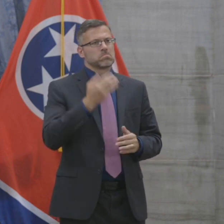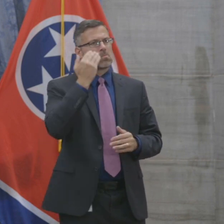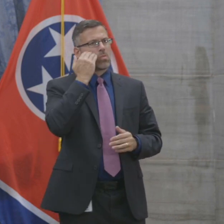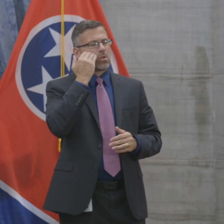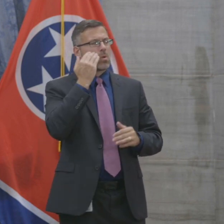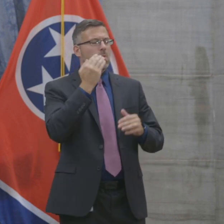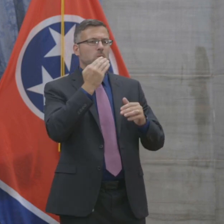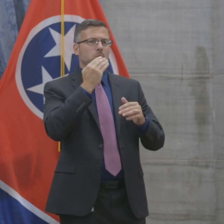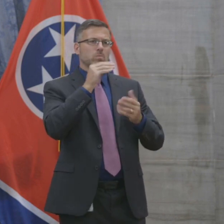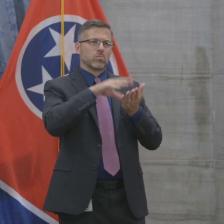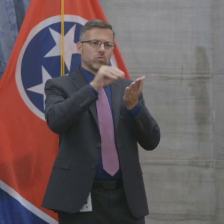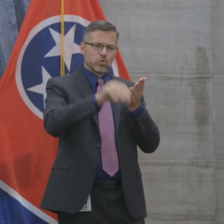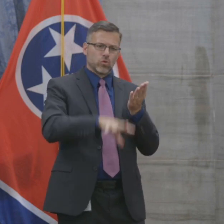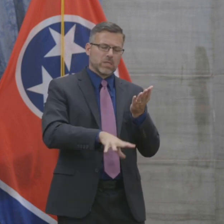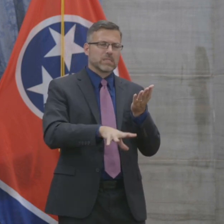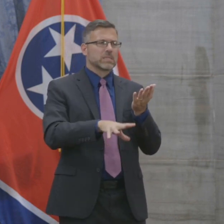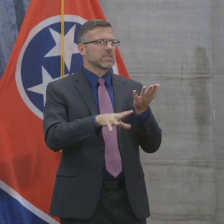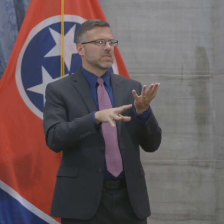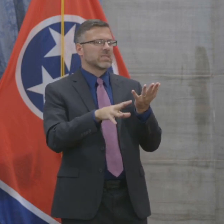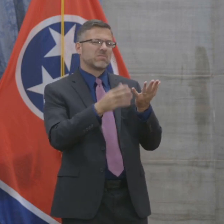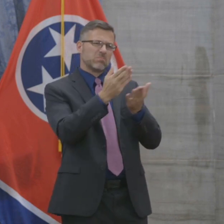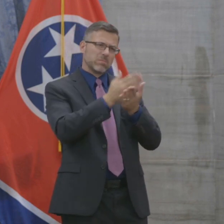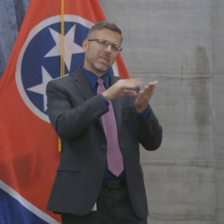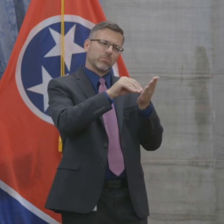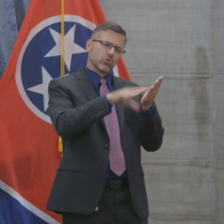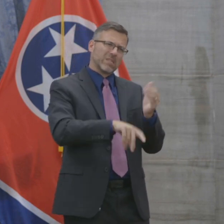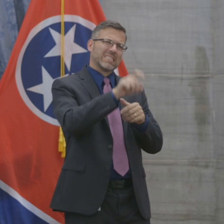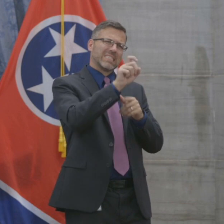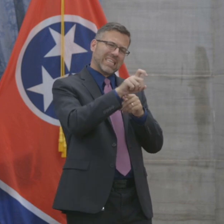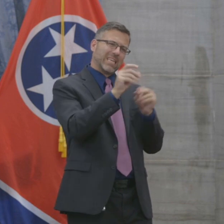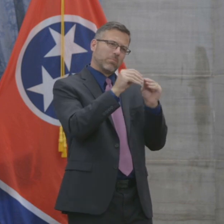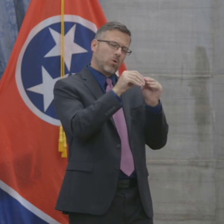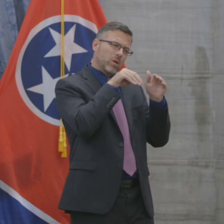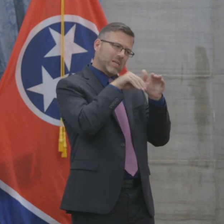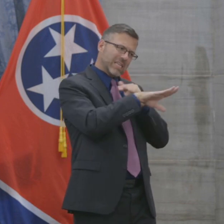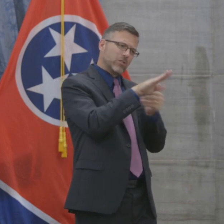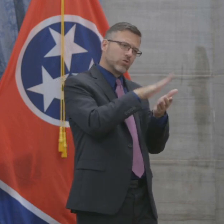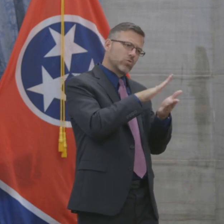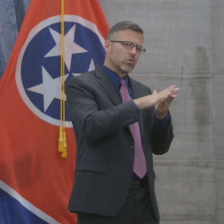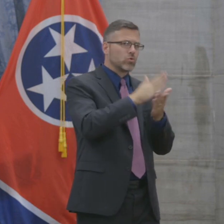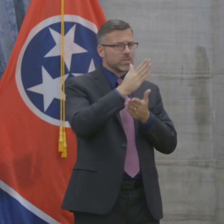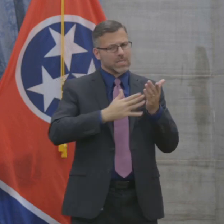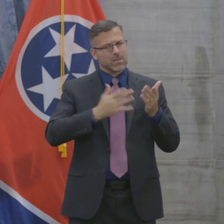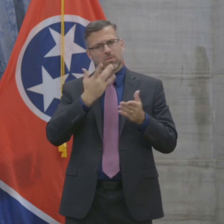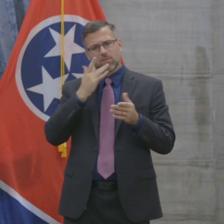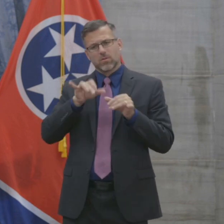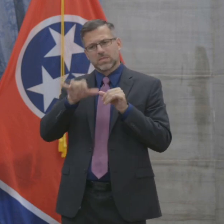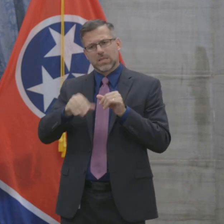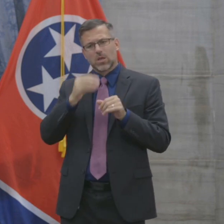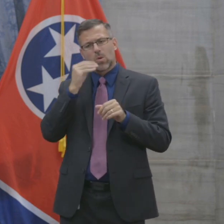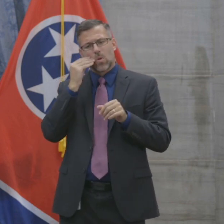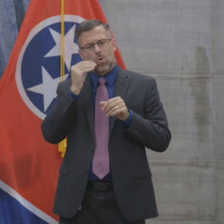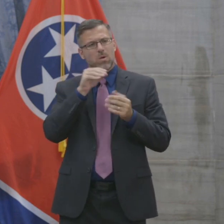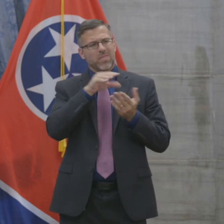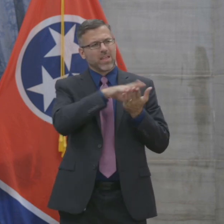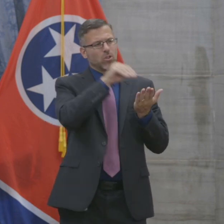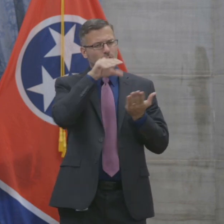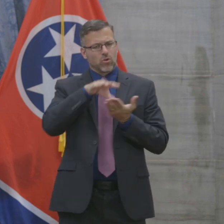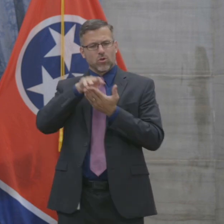learning remains a priority. And I want to commend a couple of districts in particular because of the complexity and